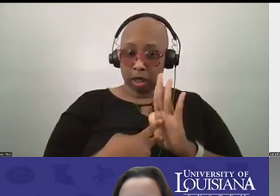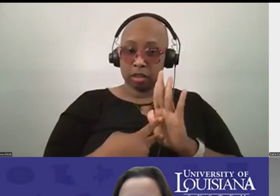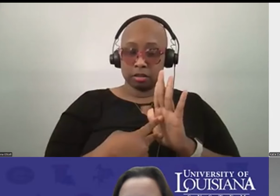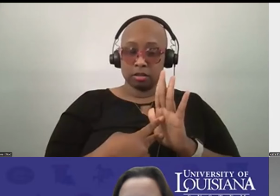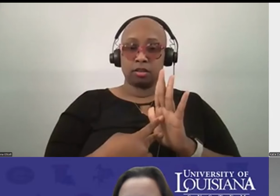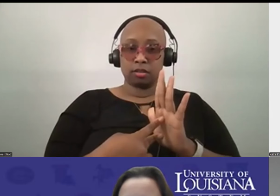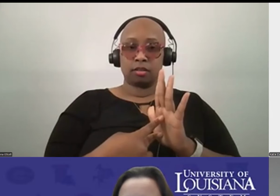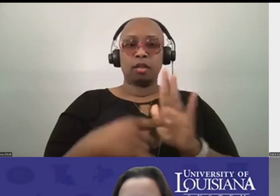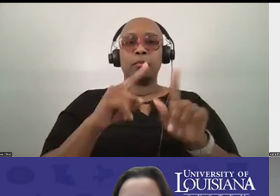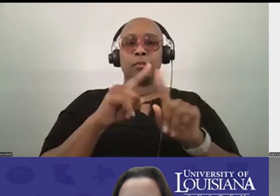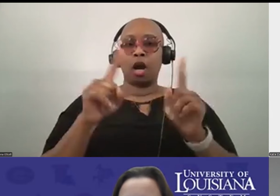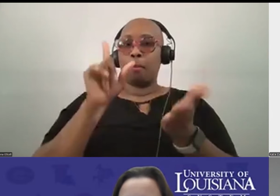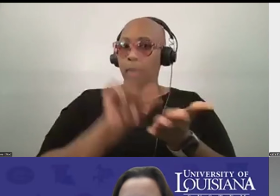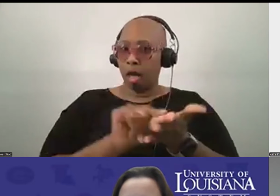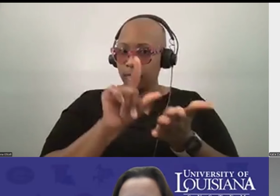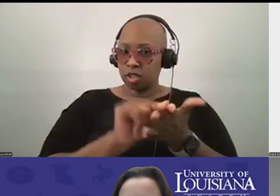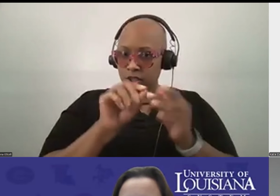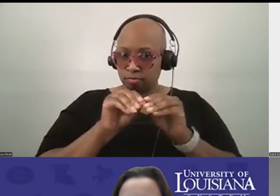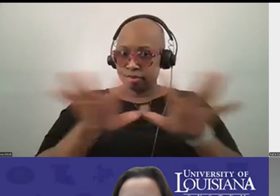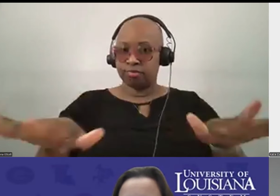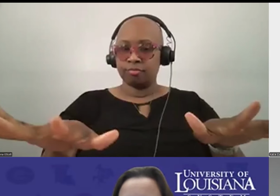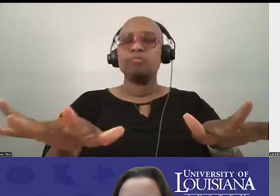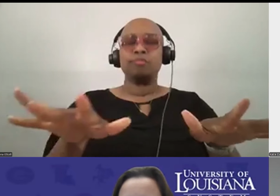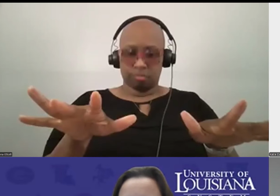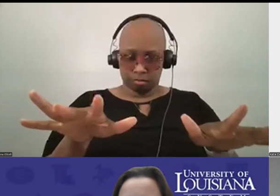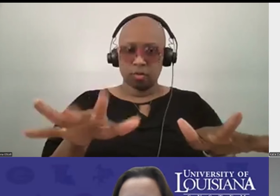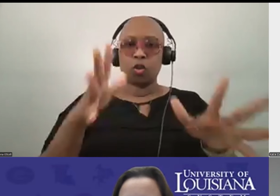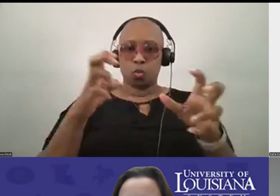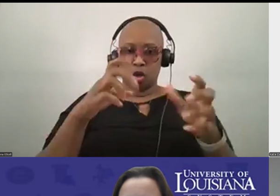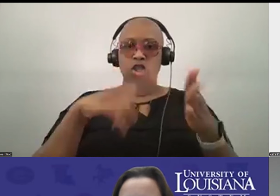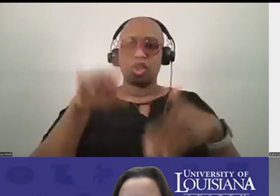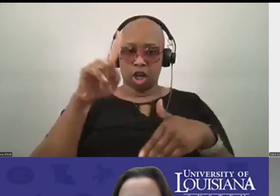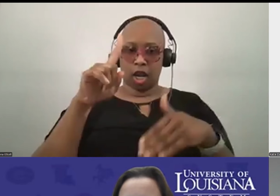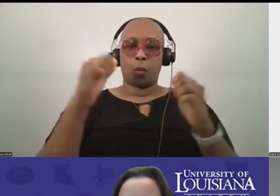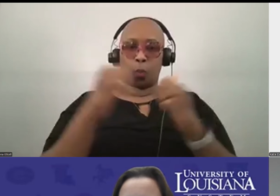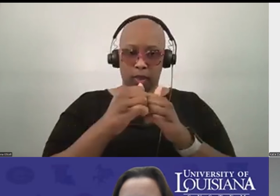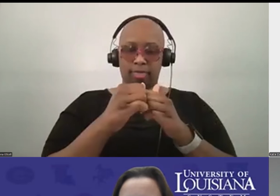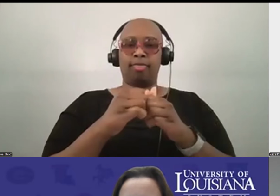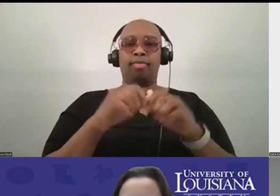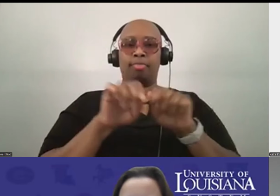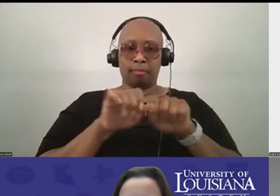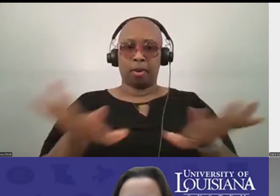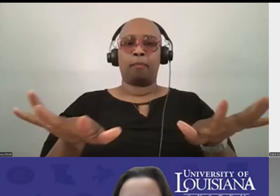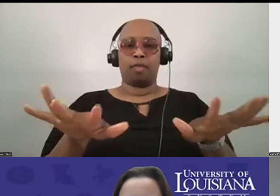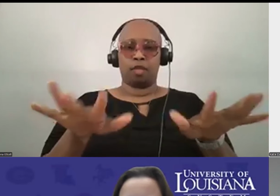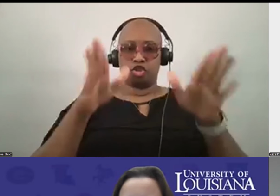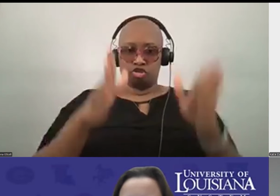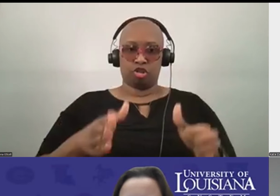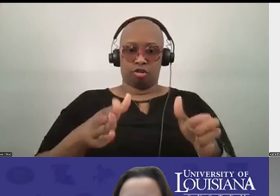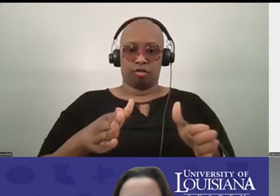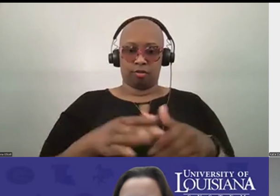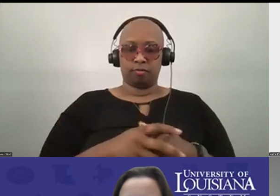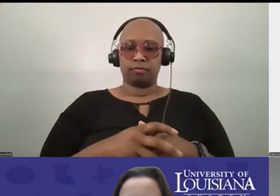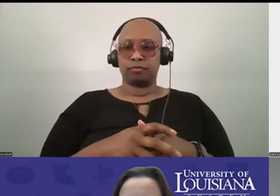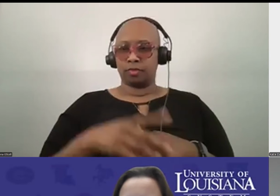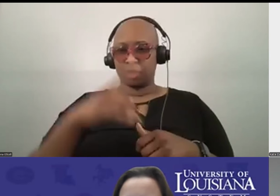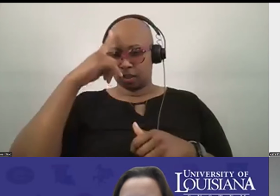check with the individual publisher. Meredith, I think a followup to that question from the Q&A is,